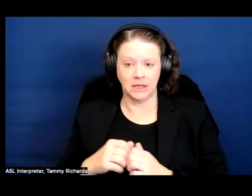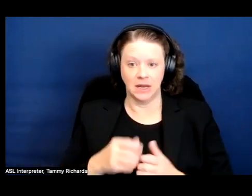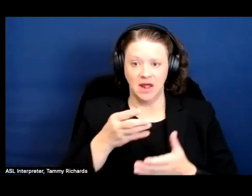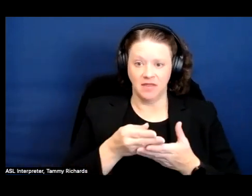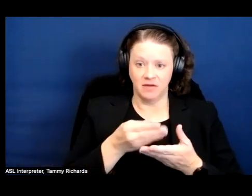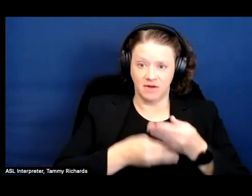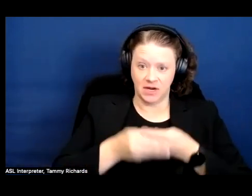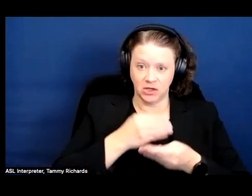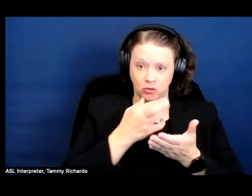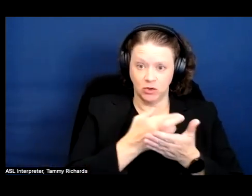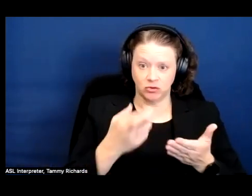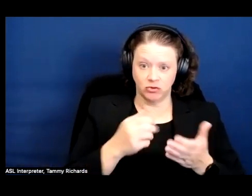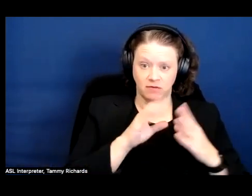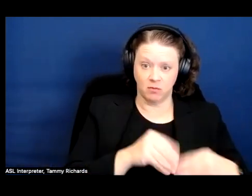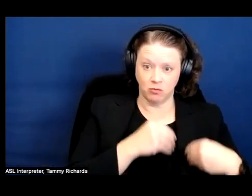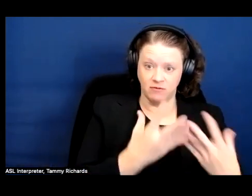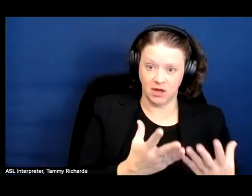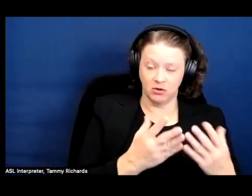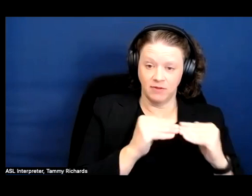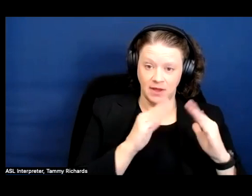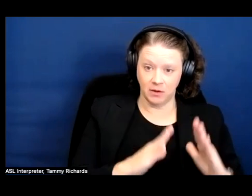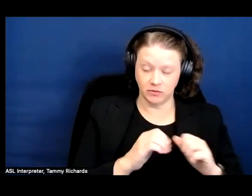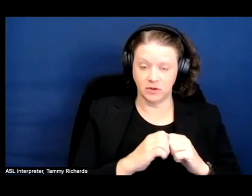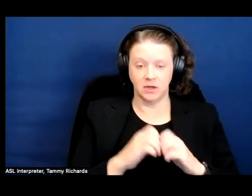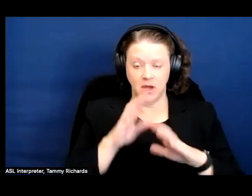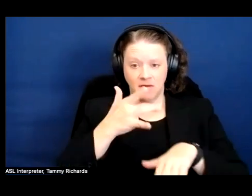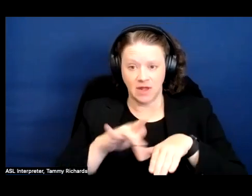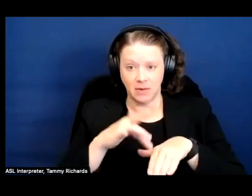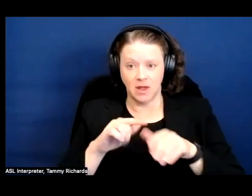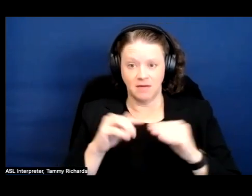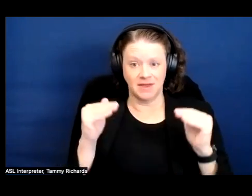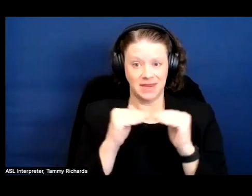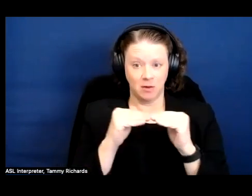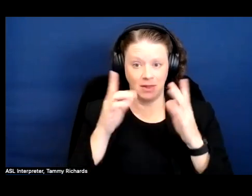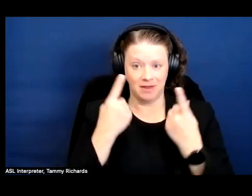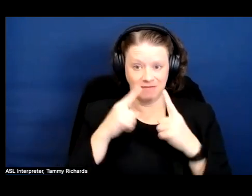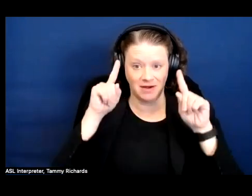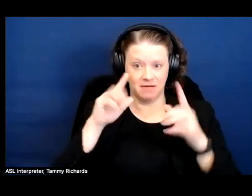If a housing provider believes that a request cannot be granted, the provider must engage in the interactive process